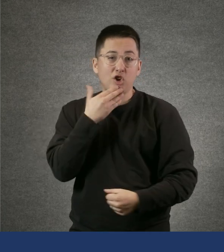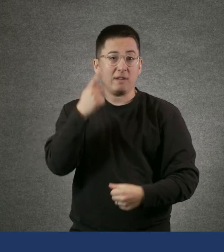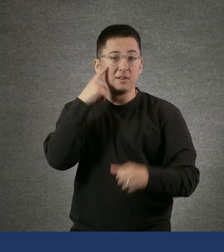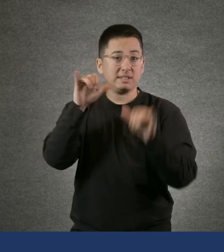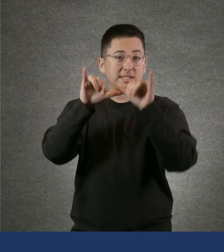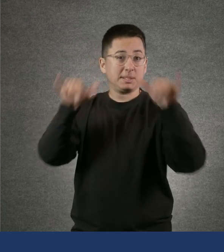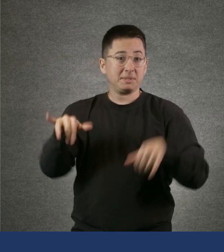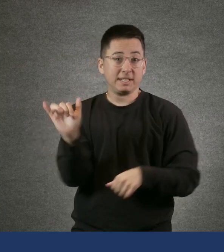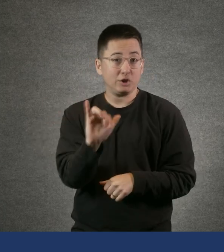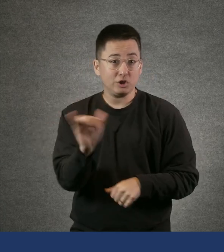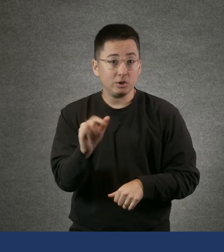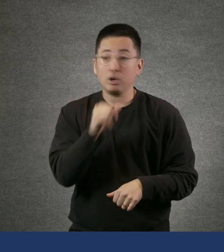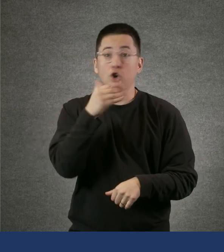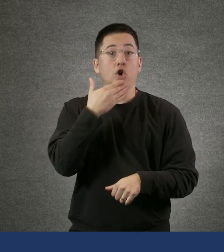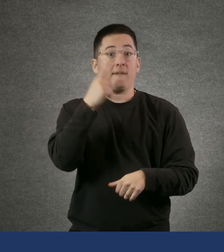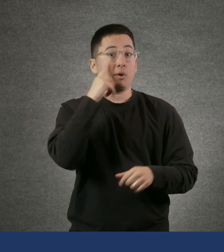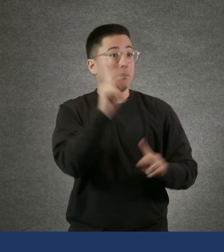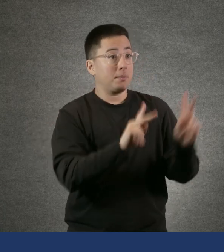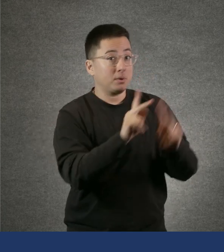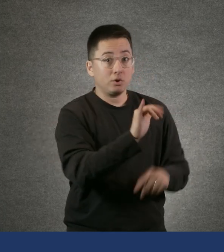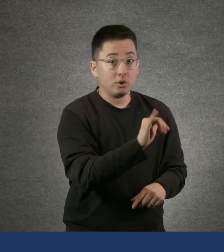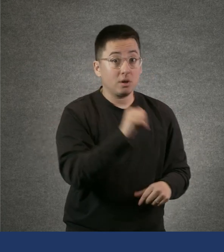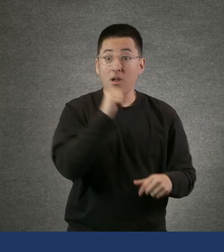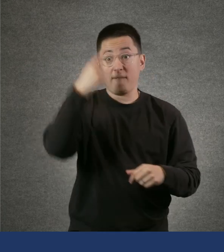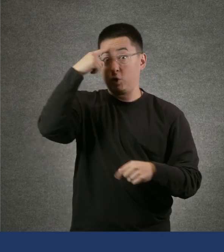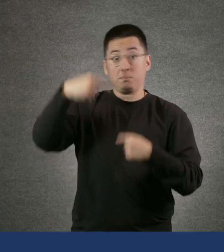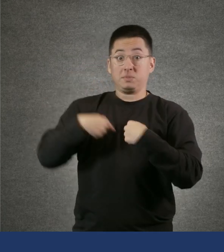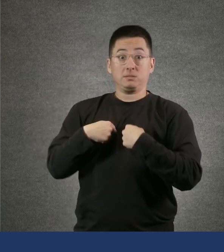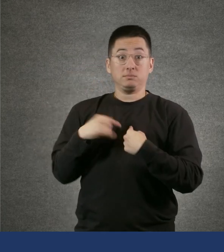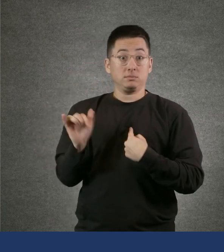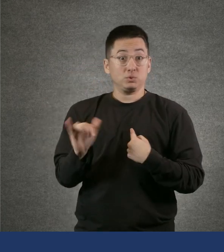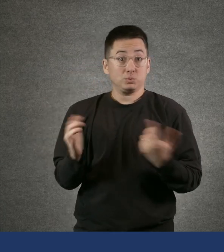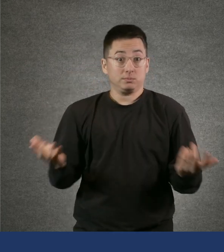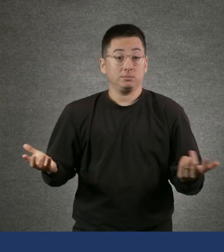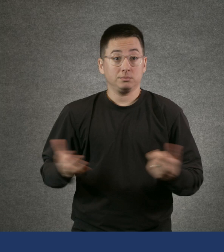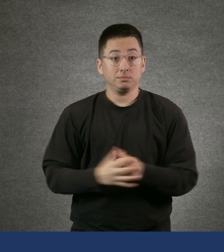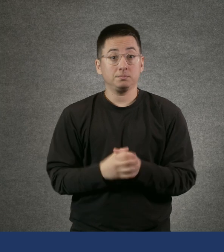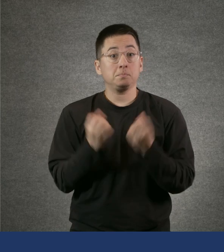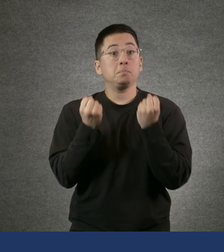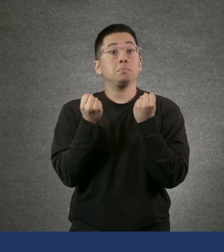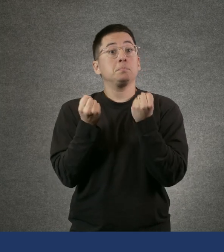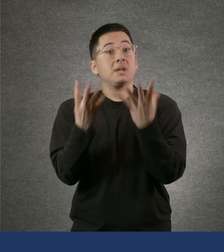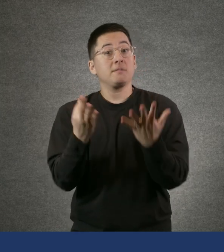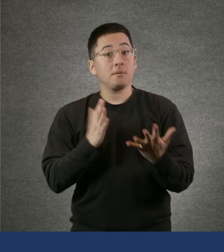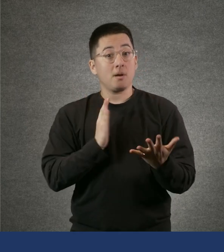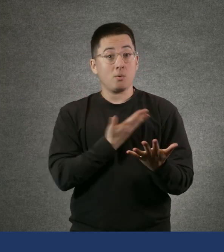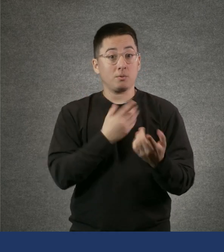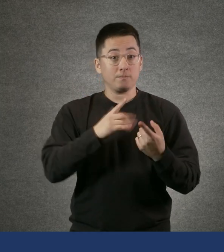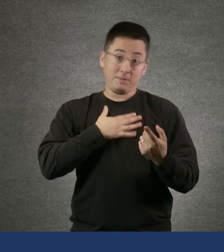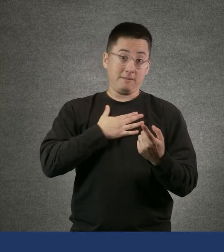isn't good for the systems, and it's not good for people, for me either.